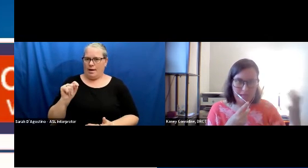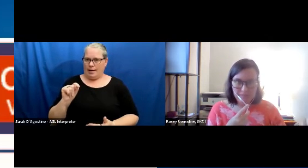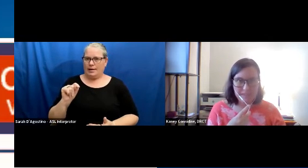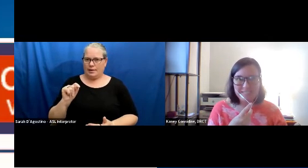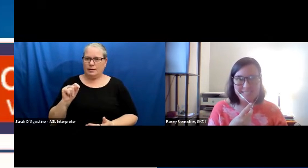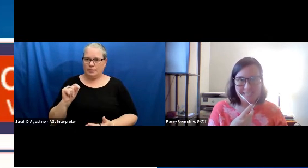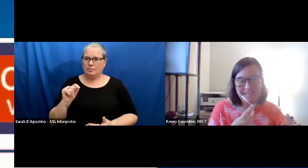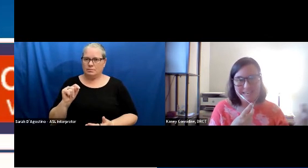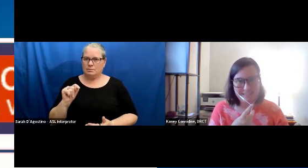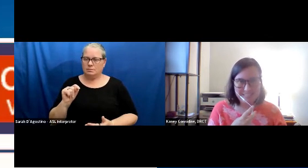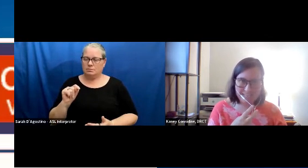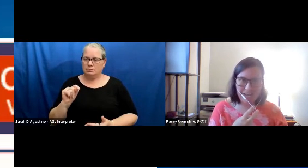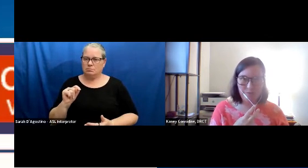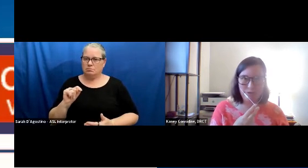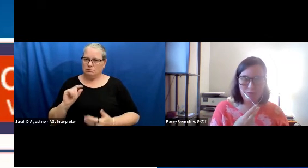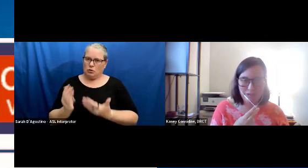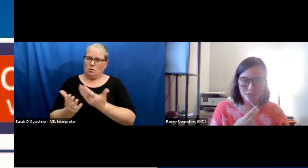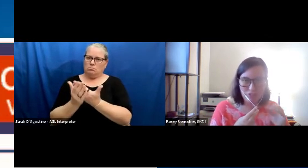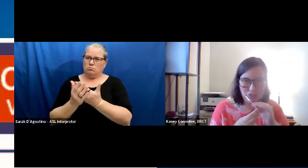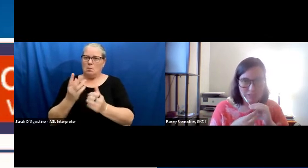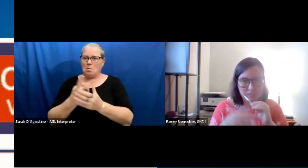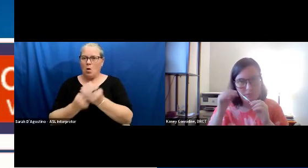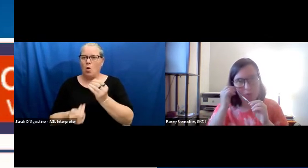in this state in the town where you're registered to vote